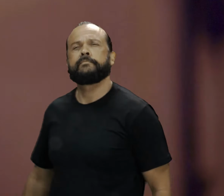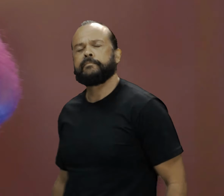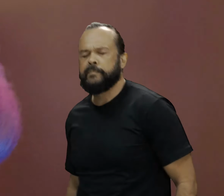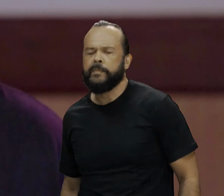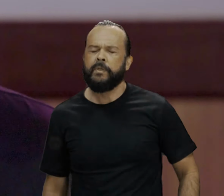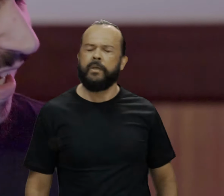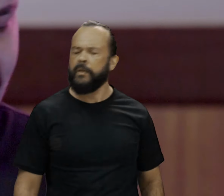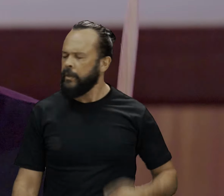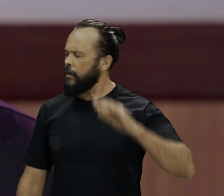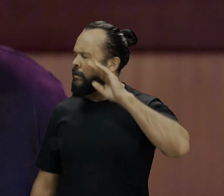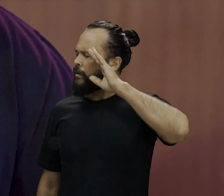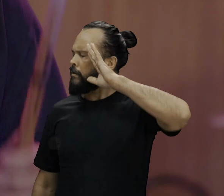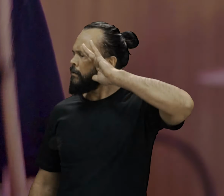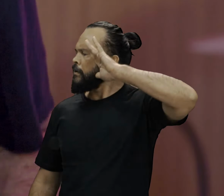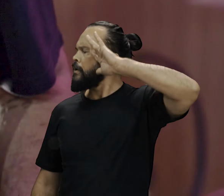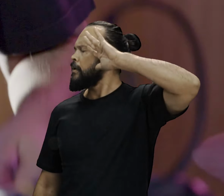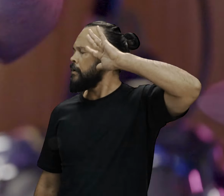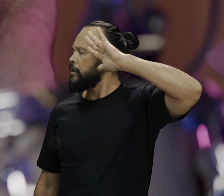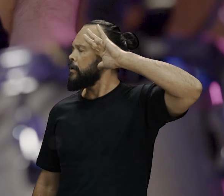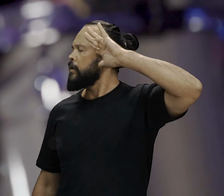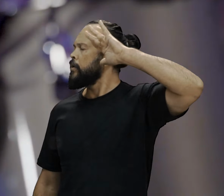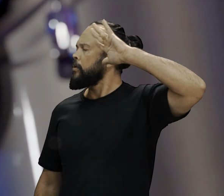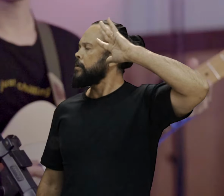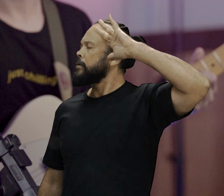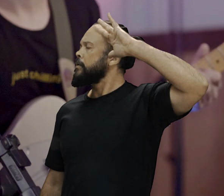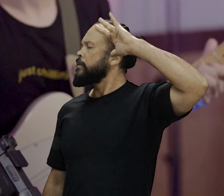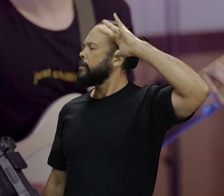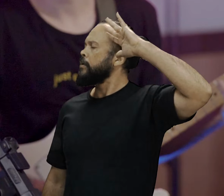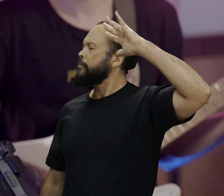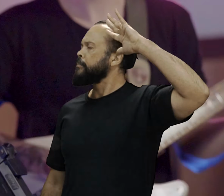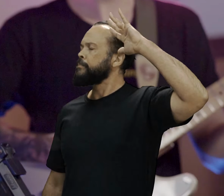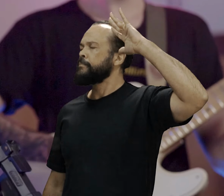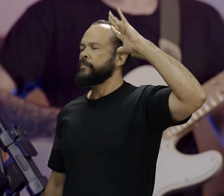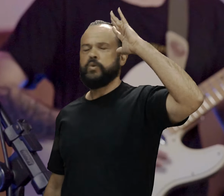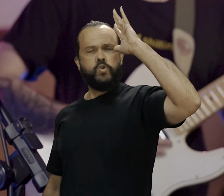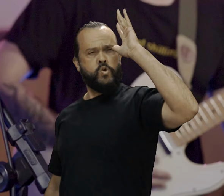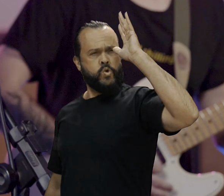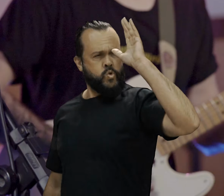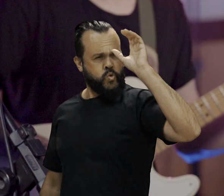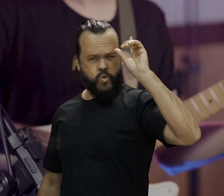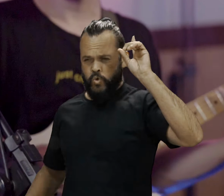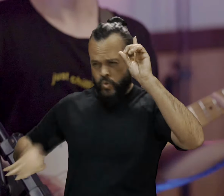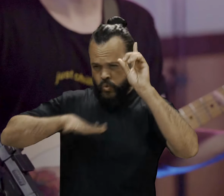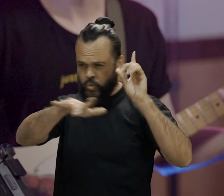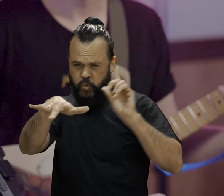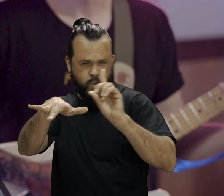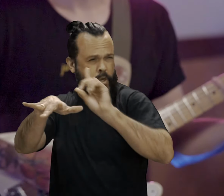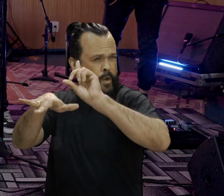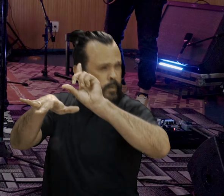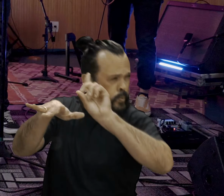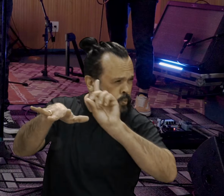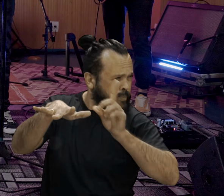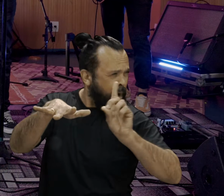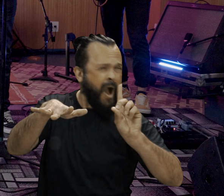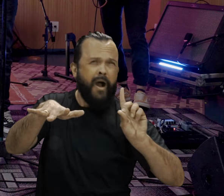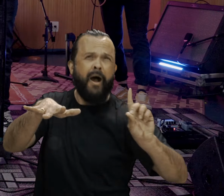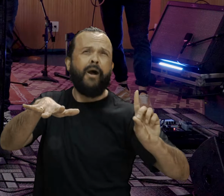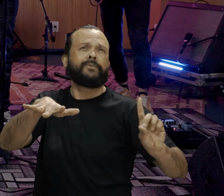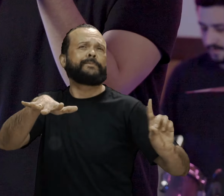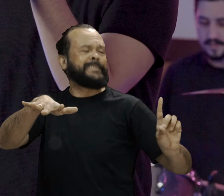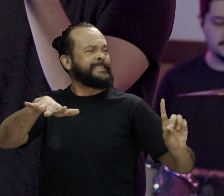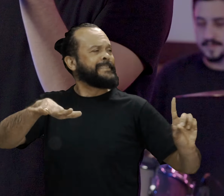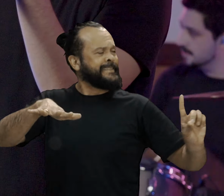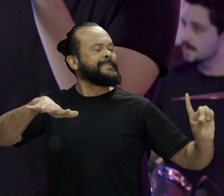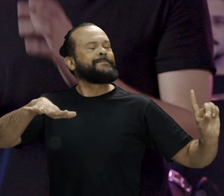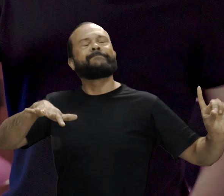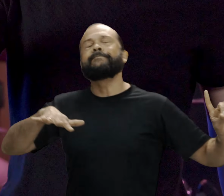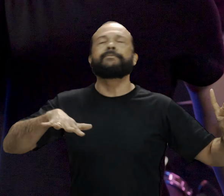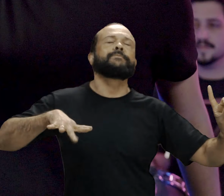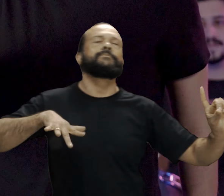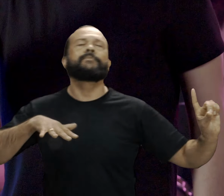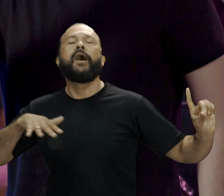With my eyes closed I saw myself escaping from here